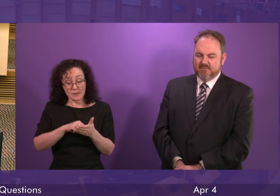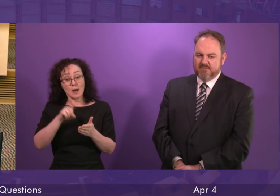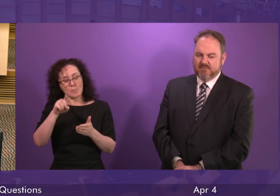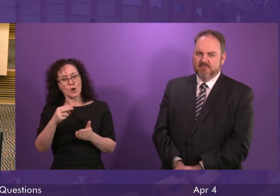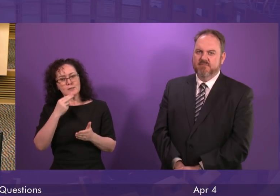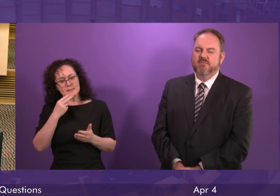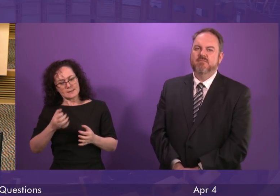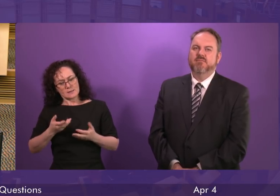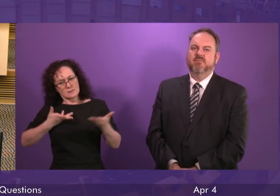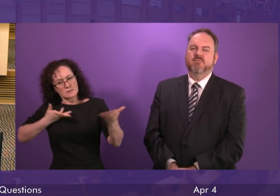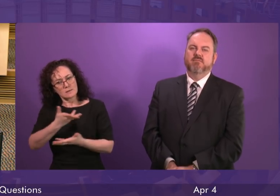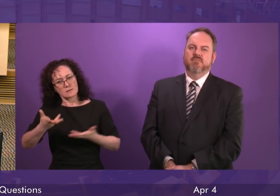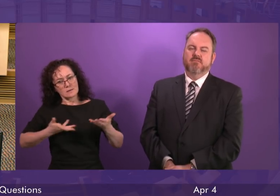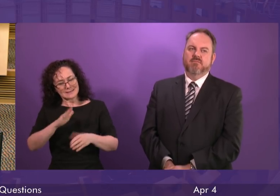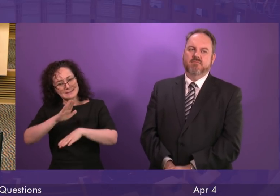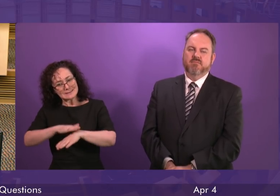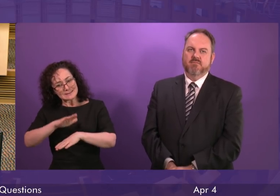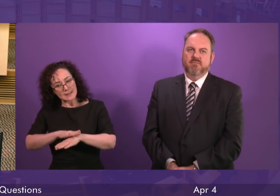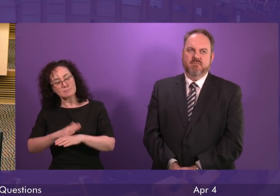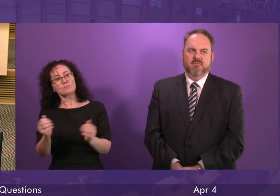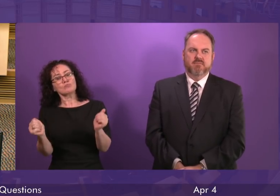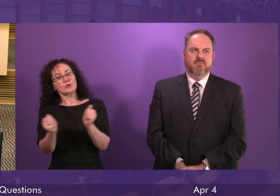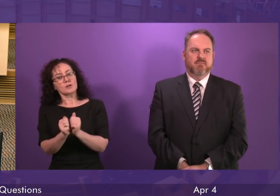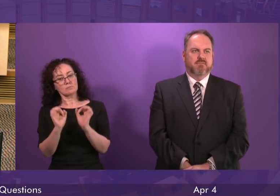might look like, but people across the UK should then be asked whether they want to